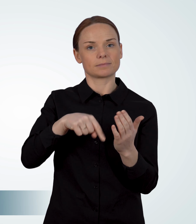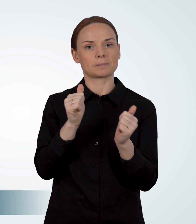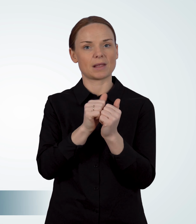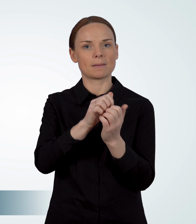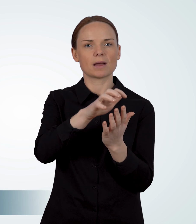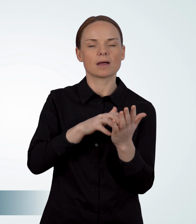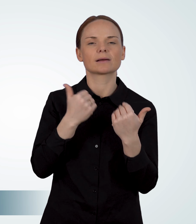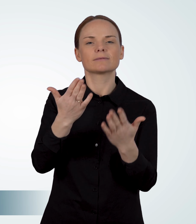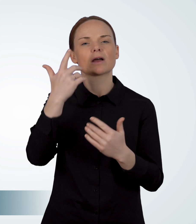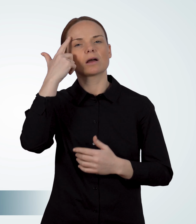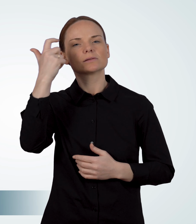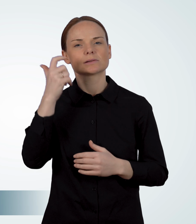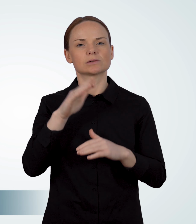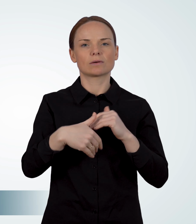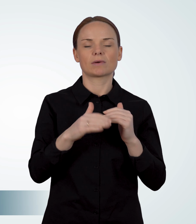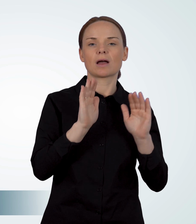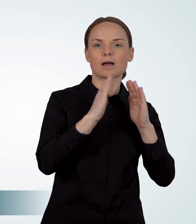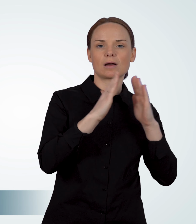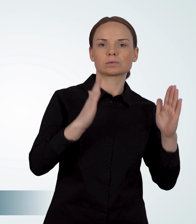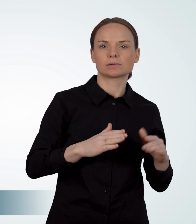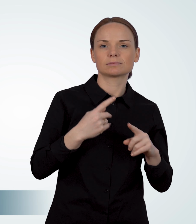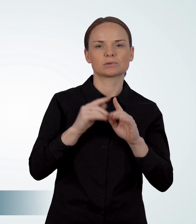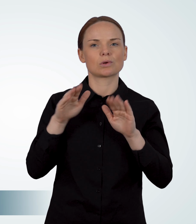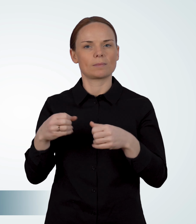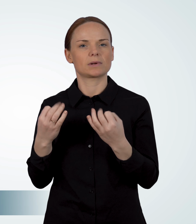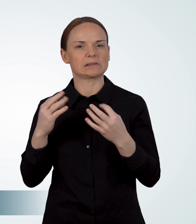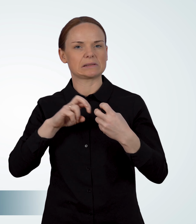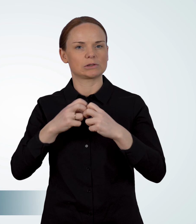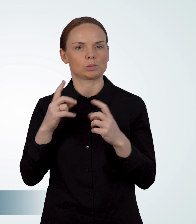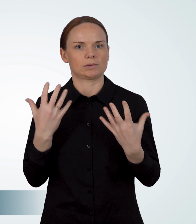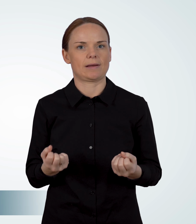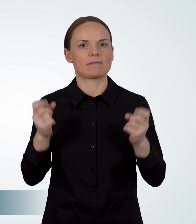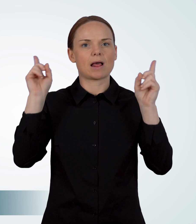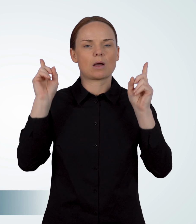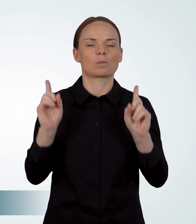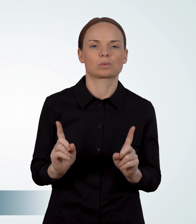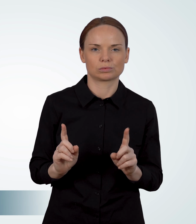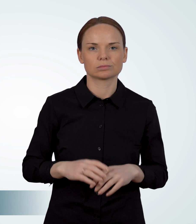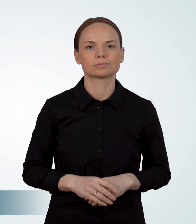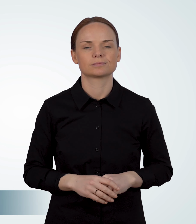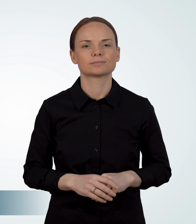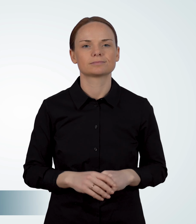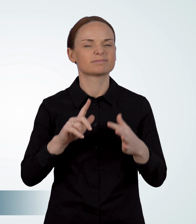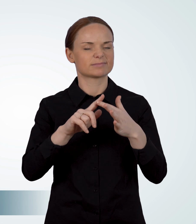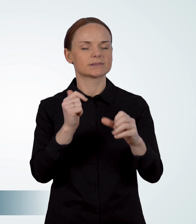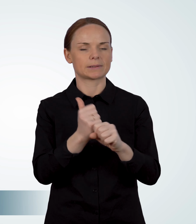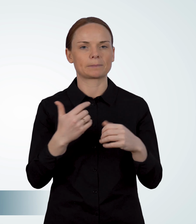The Issues Paper gives you an idea of the issues in housing and homelessness, like: